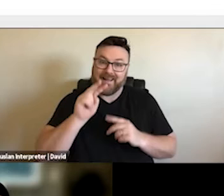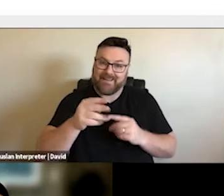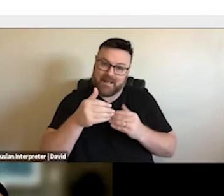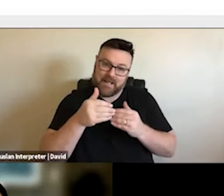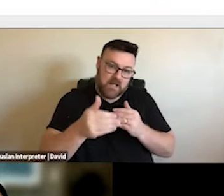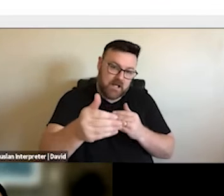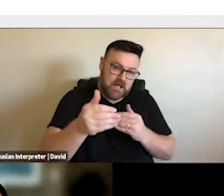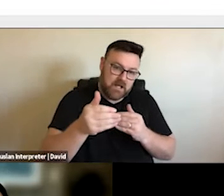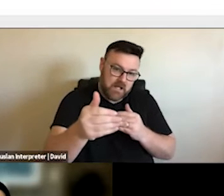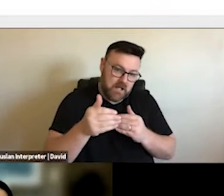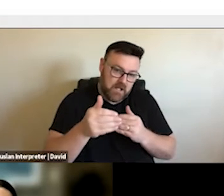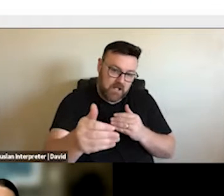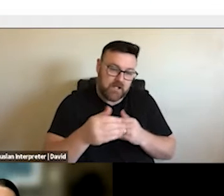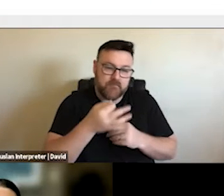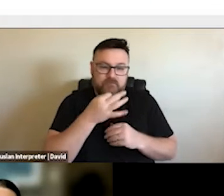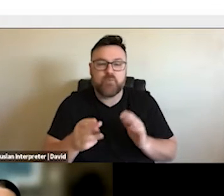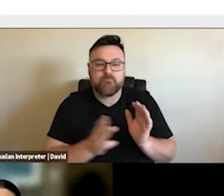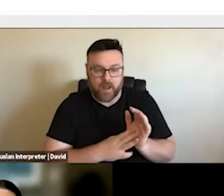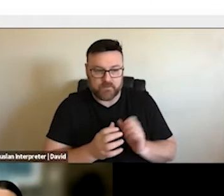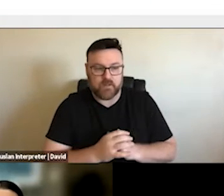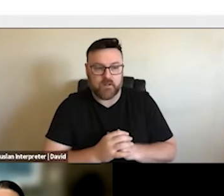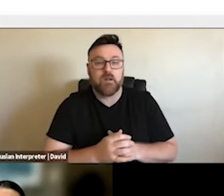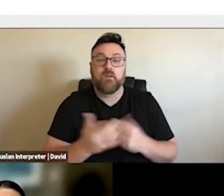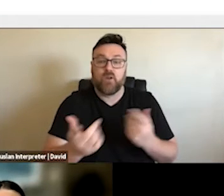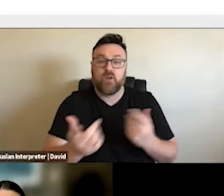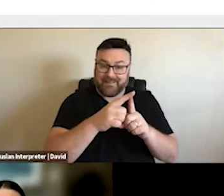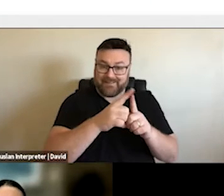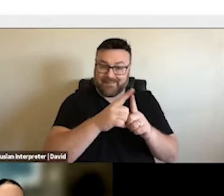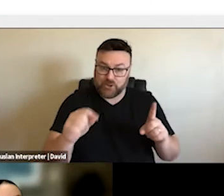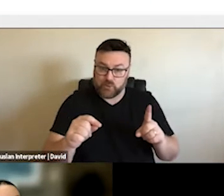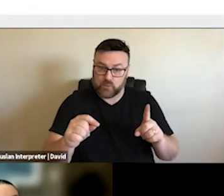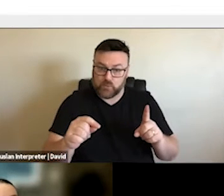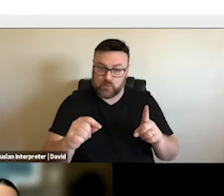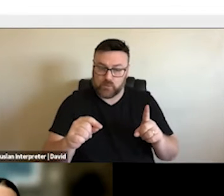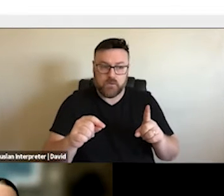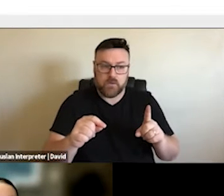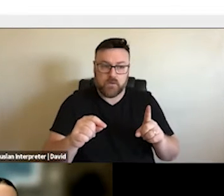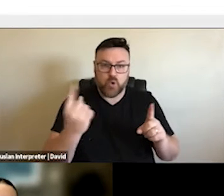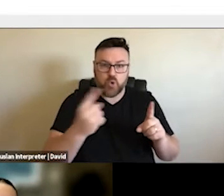although the digital participant rates have been declining slightly, still think digital